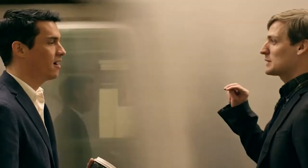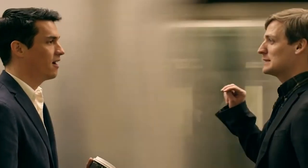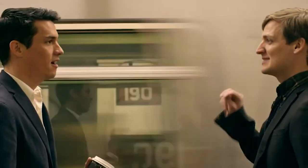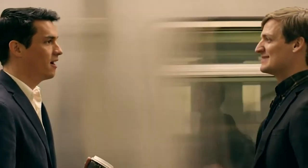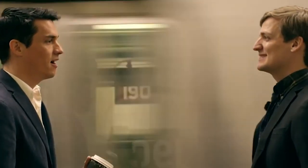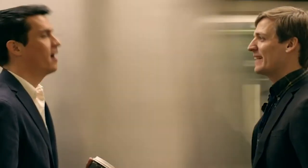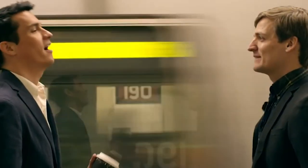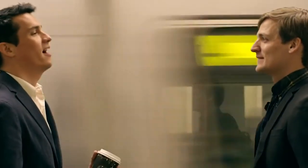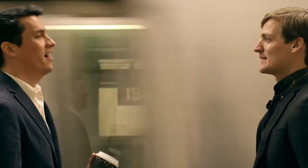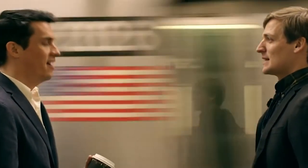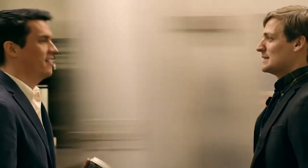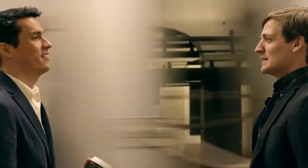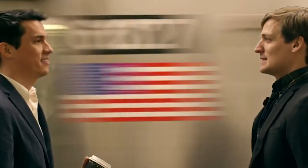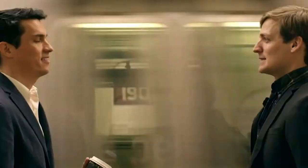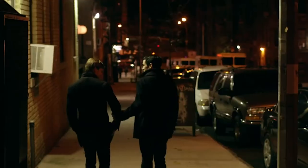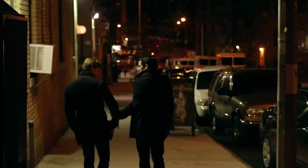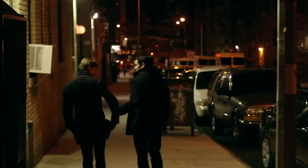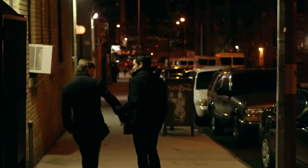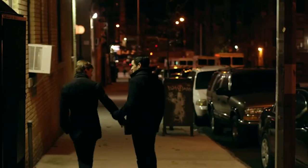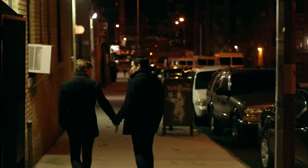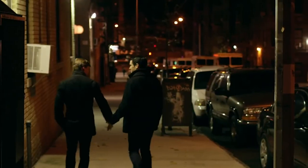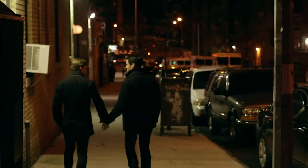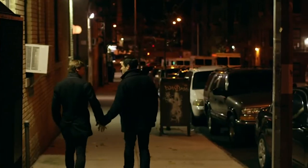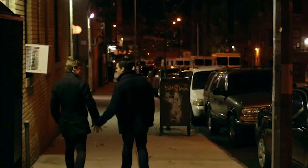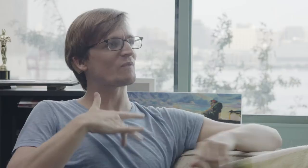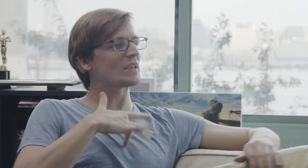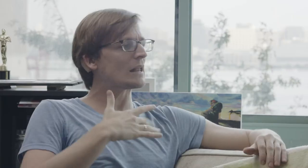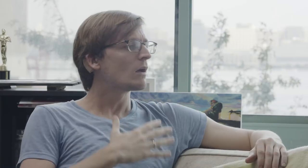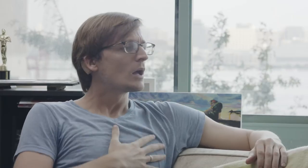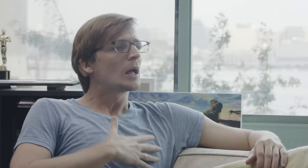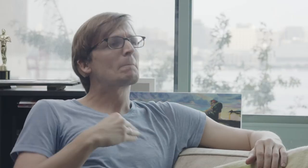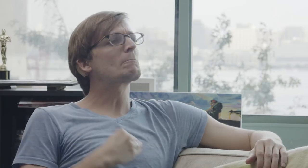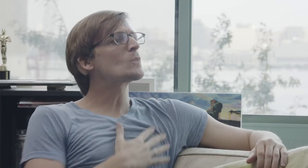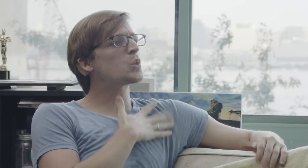they often have these storylines that are very woe-is-me and built to emotionally trigger the audience